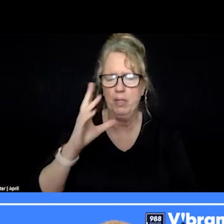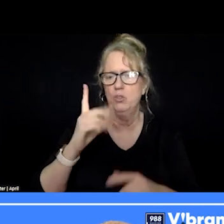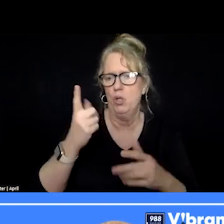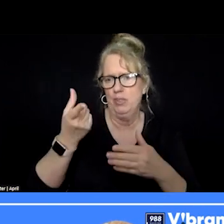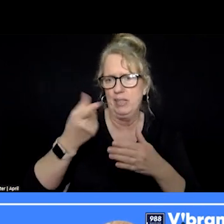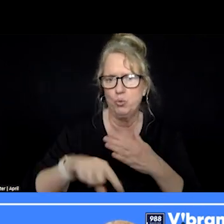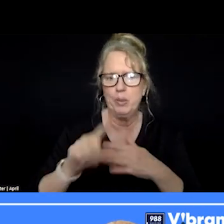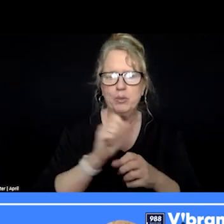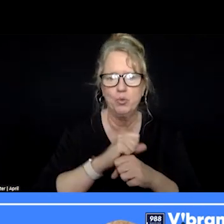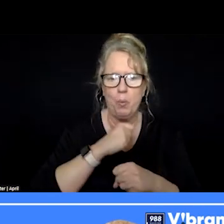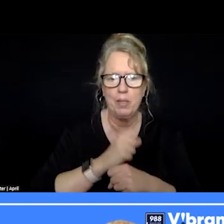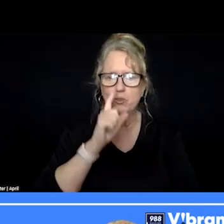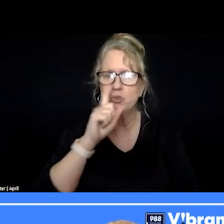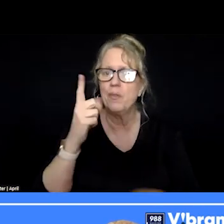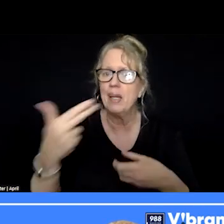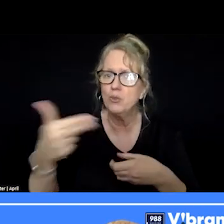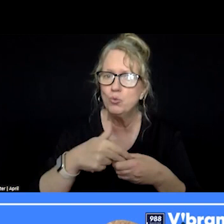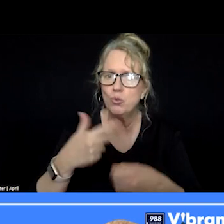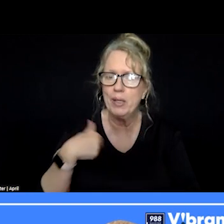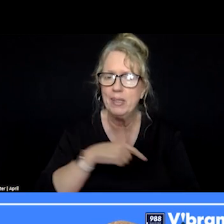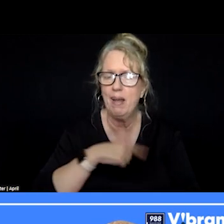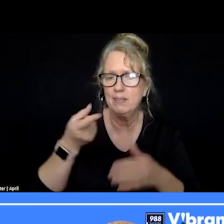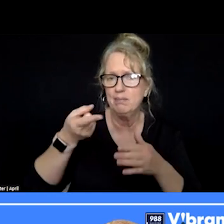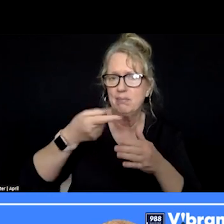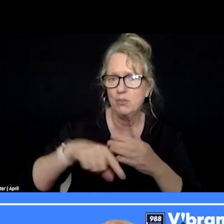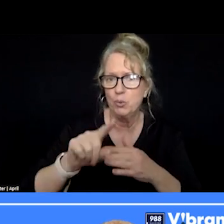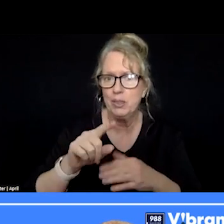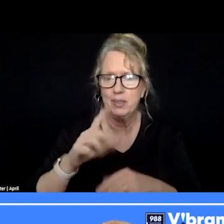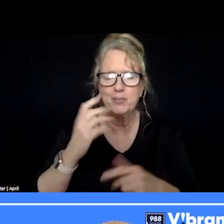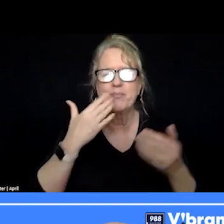MAKE SURE THAT YOU JOIN US NEXT WEEK. THANK YOU SO MUCH, EVERYONE.